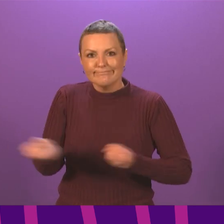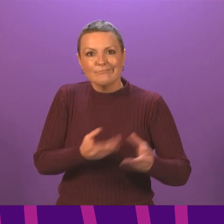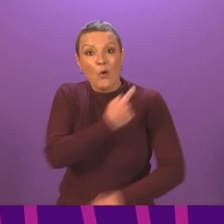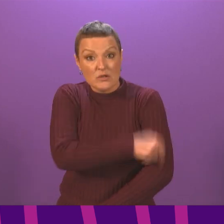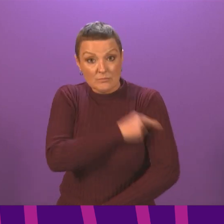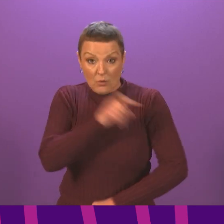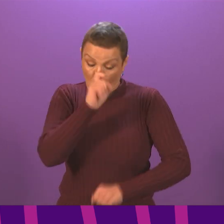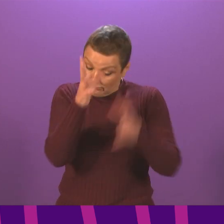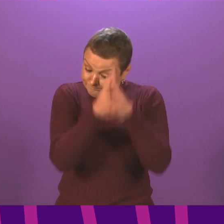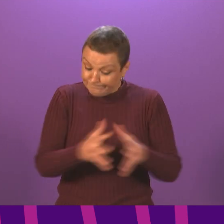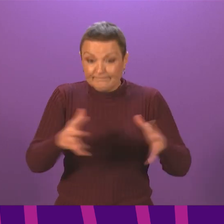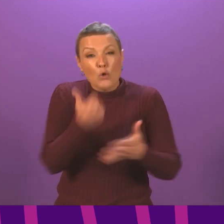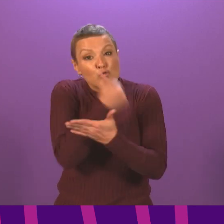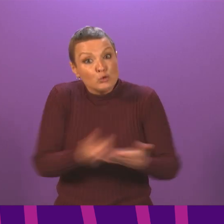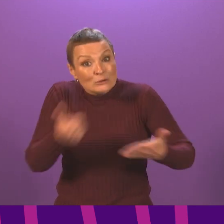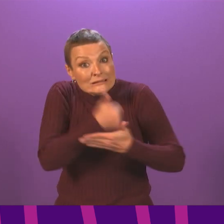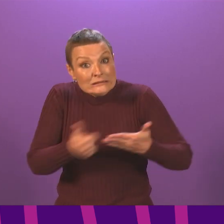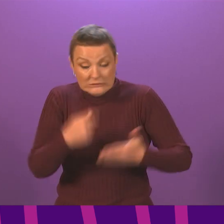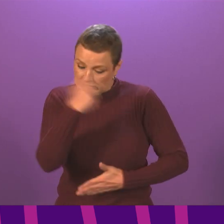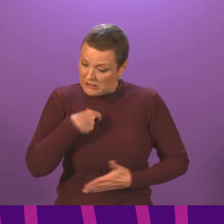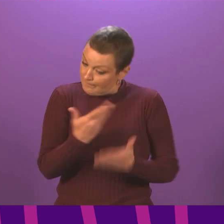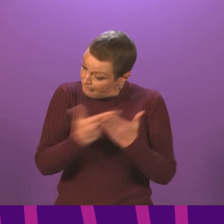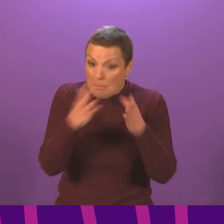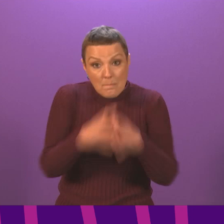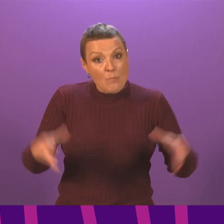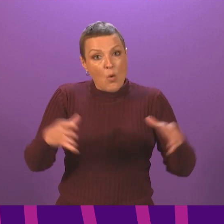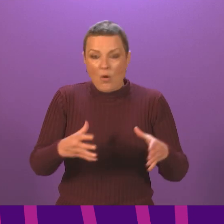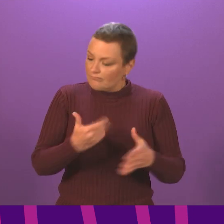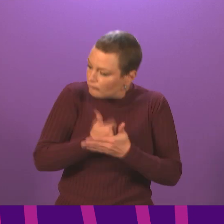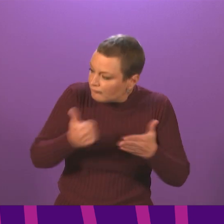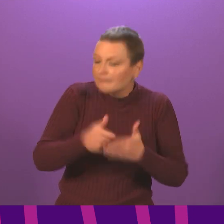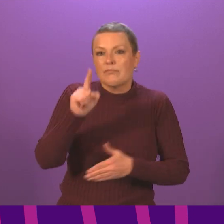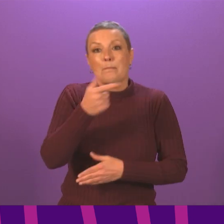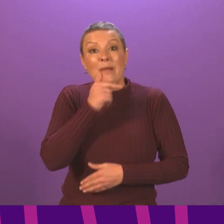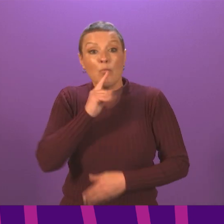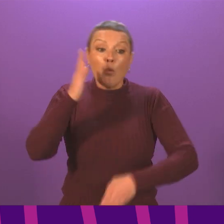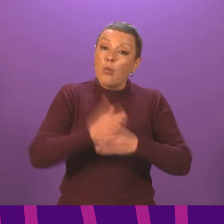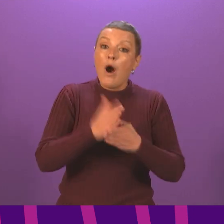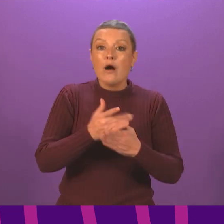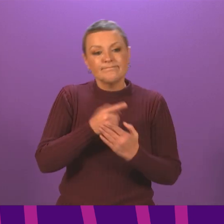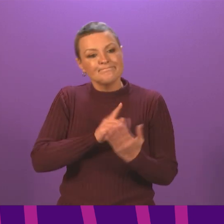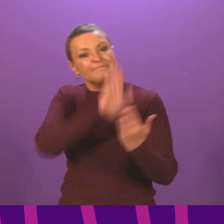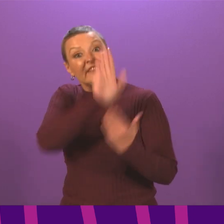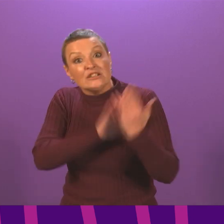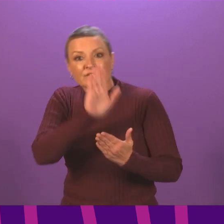extend our routine testing of healthcare workers. Everyone who works in patient-facing roles